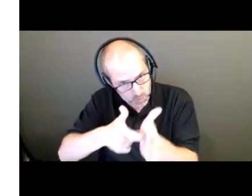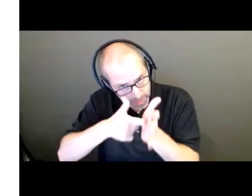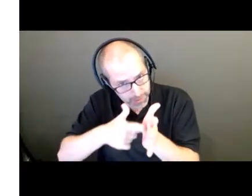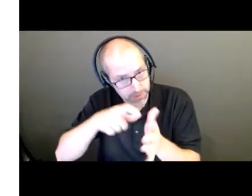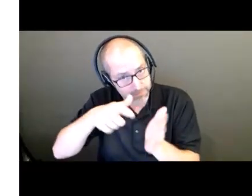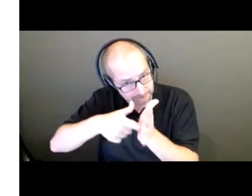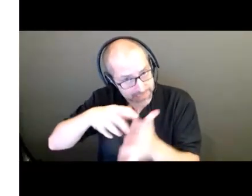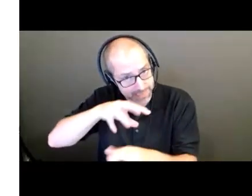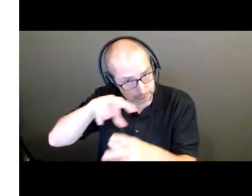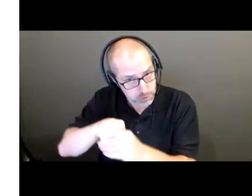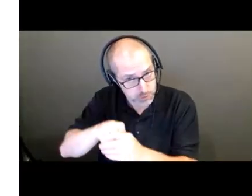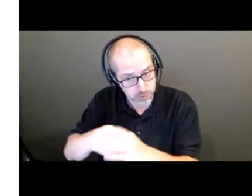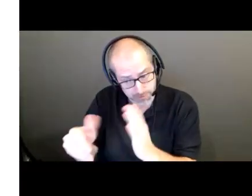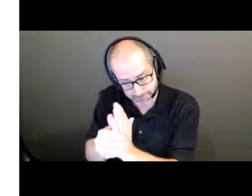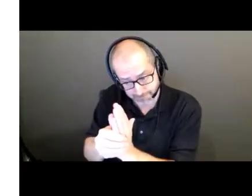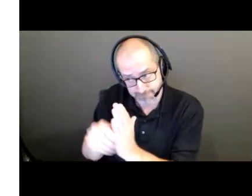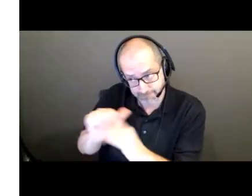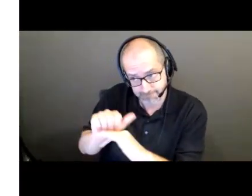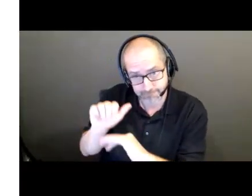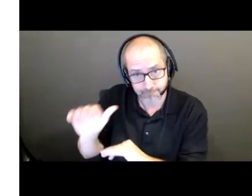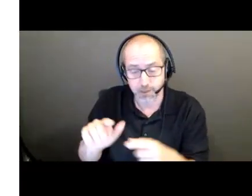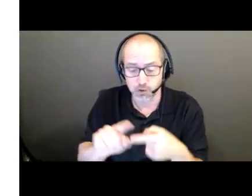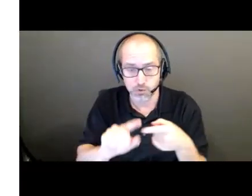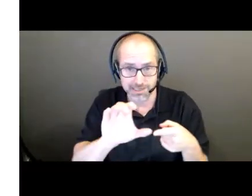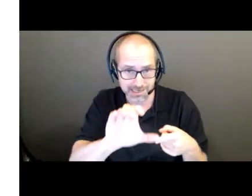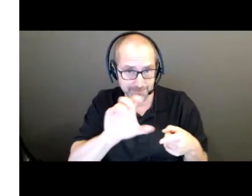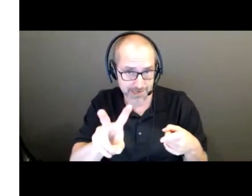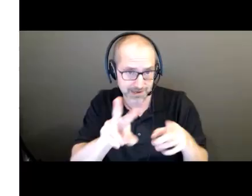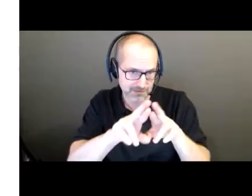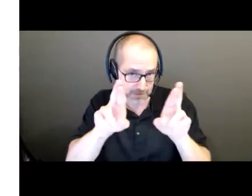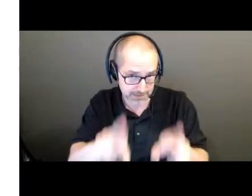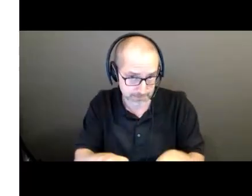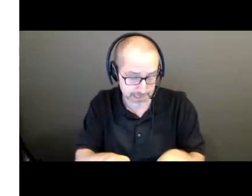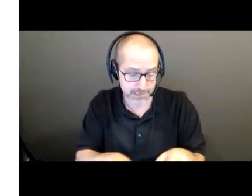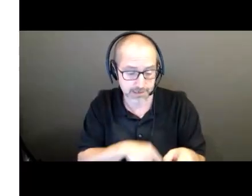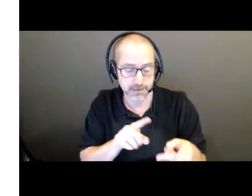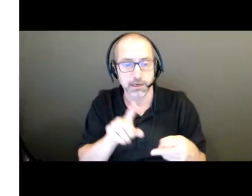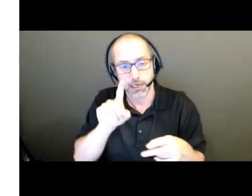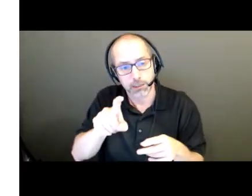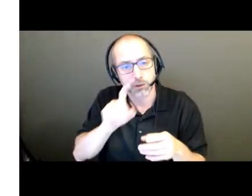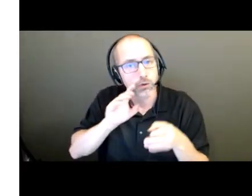You must include your CV, which should focus on your experience in